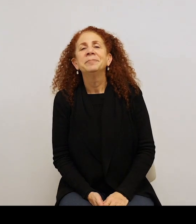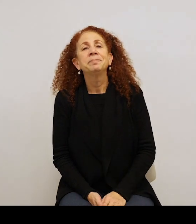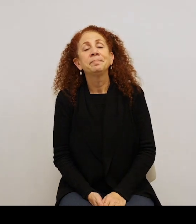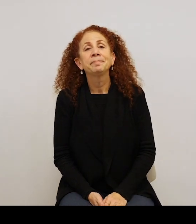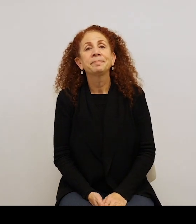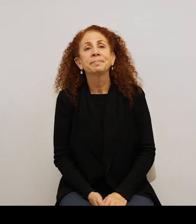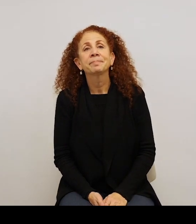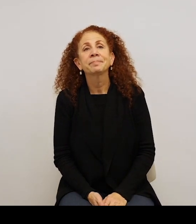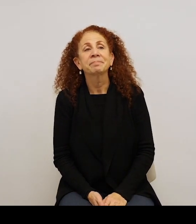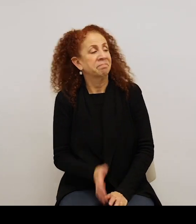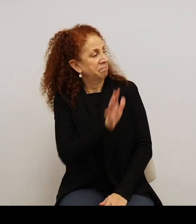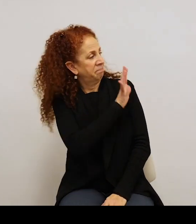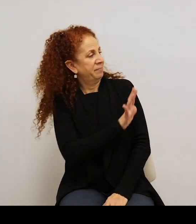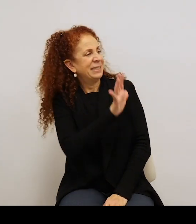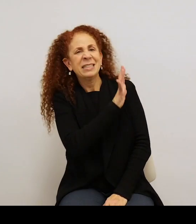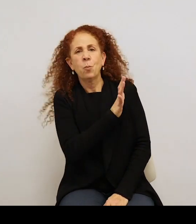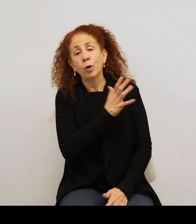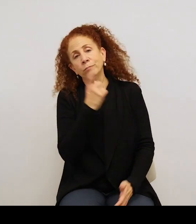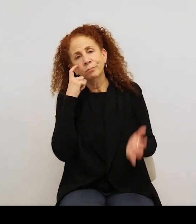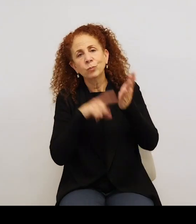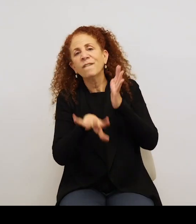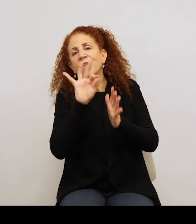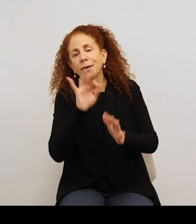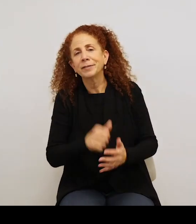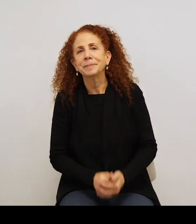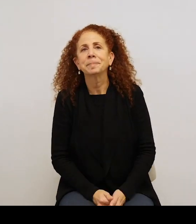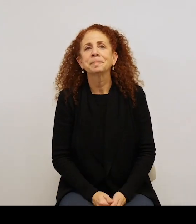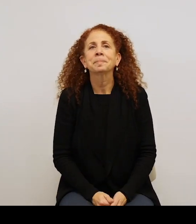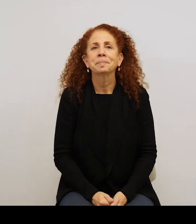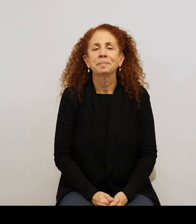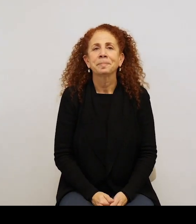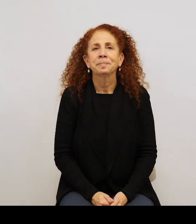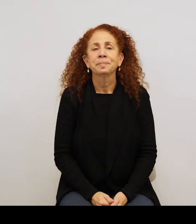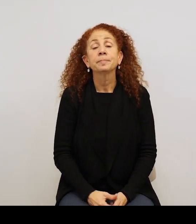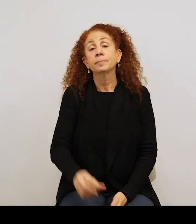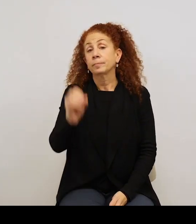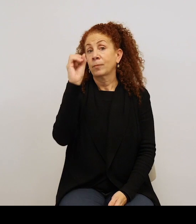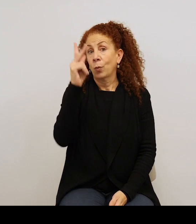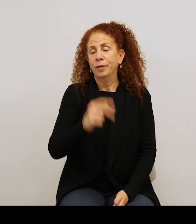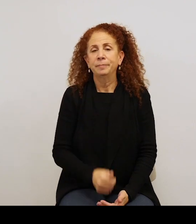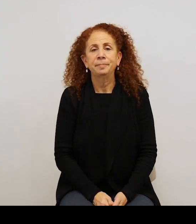I think it's in there somewhere. You might find it. OK.